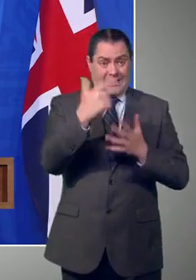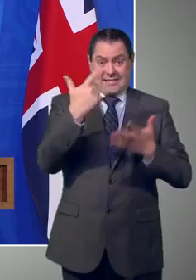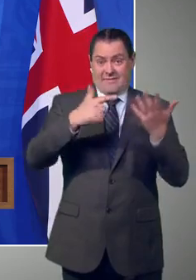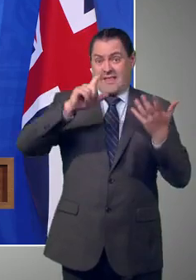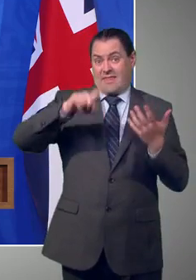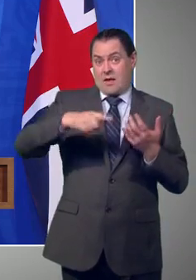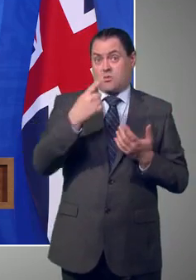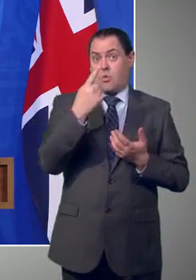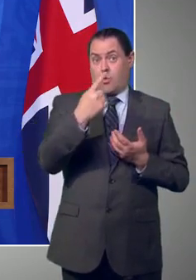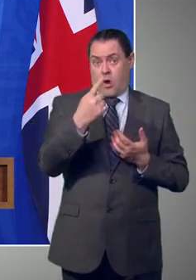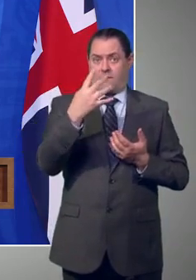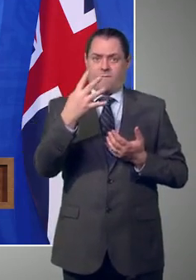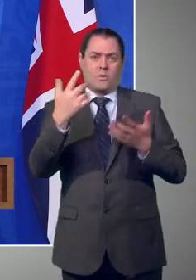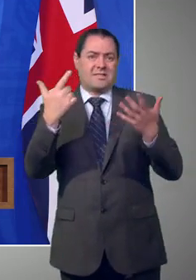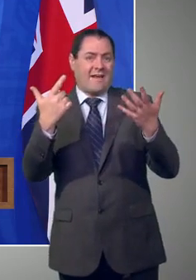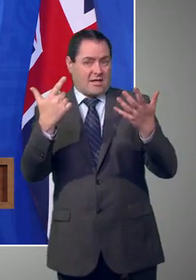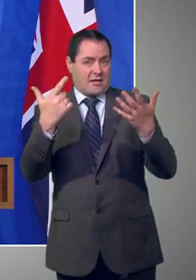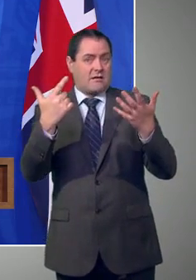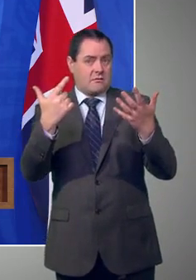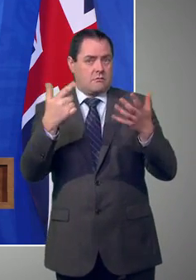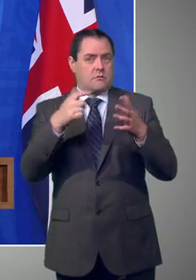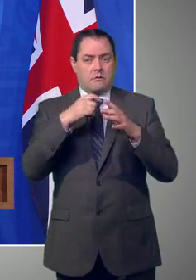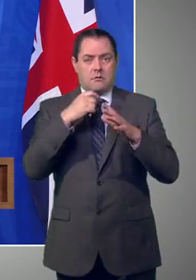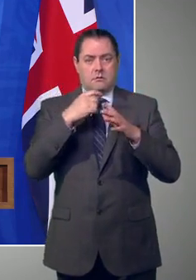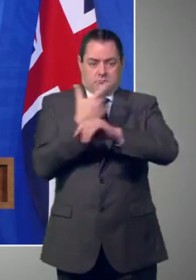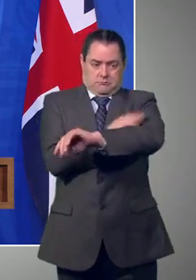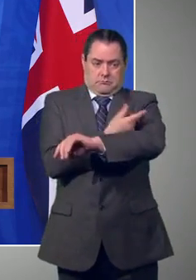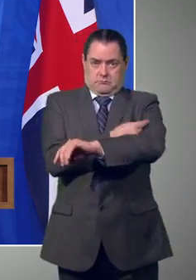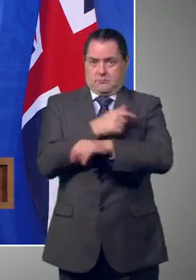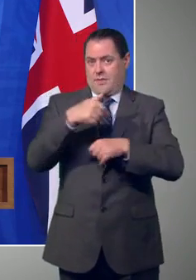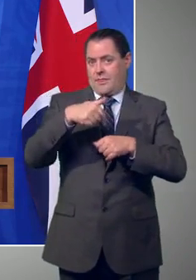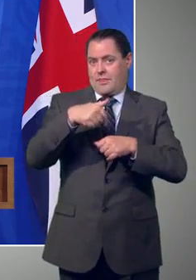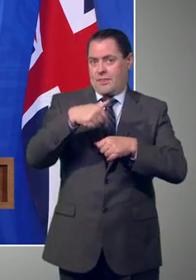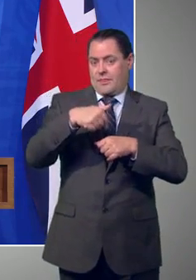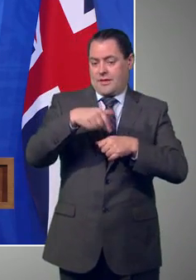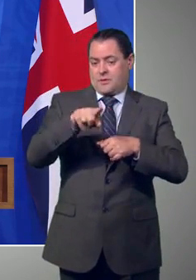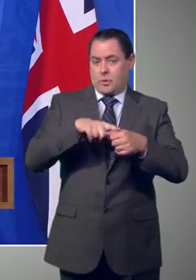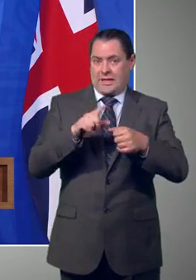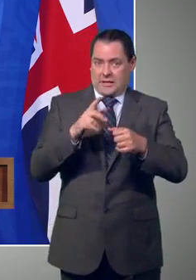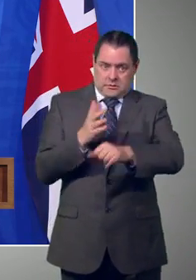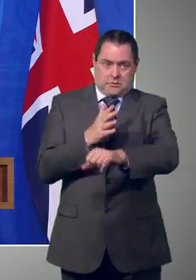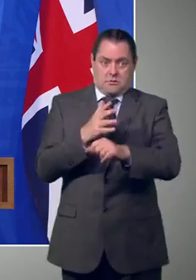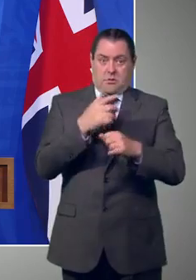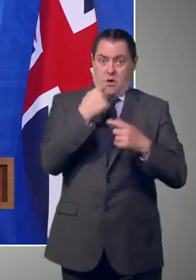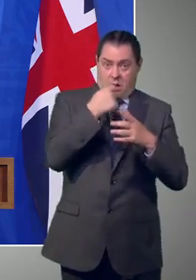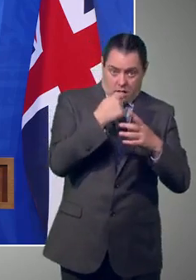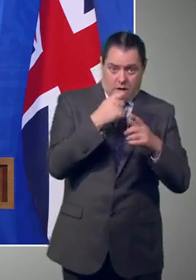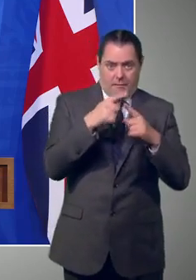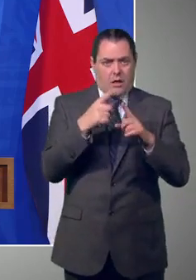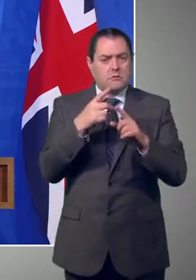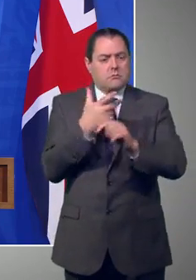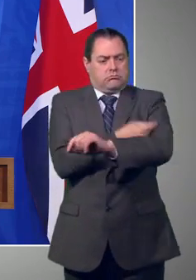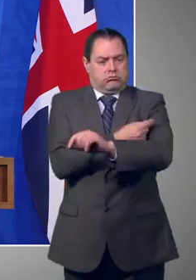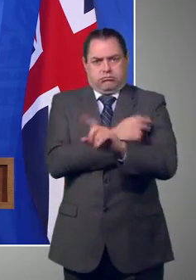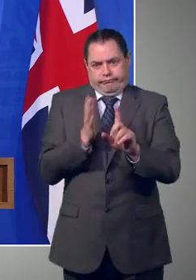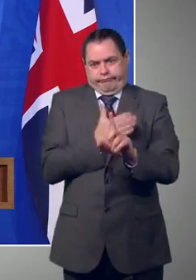thousand. 17100. 17147 vaccinations in the last week All of the available evidence